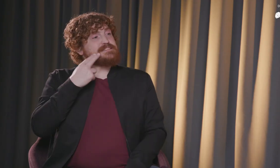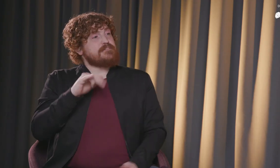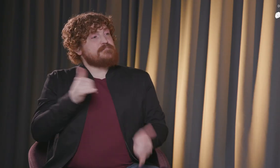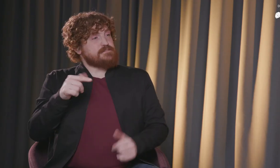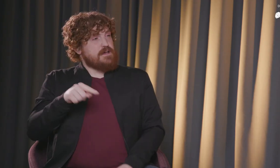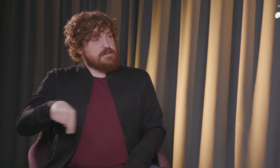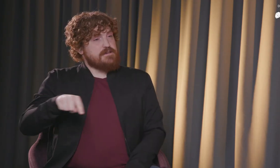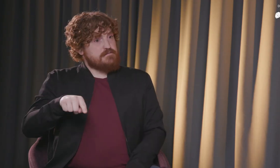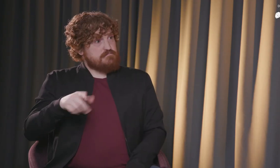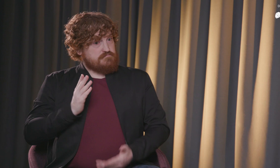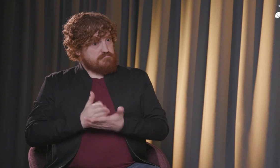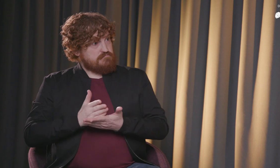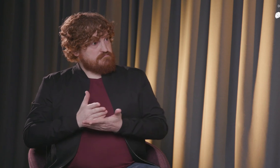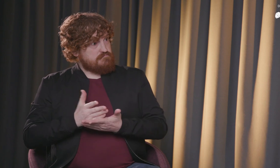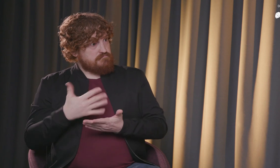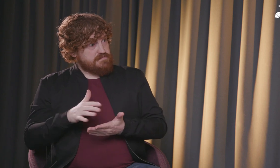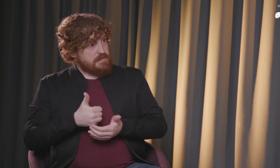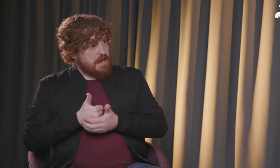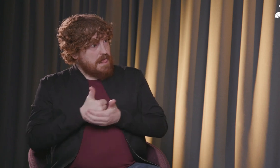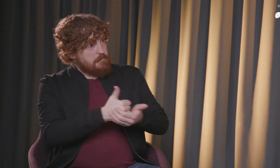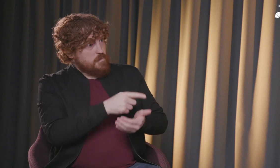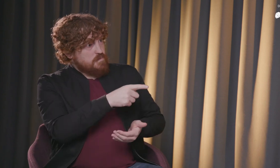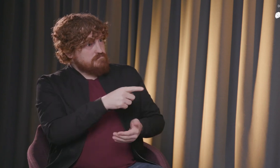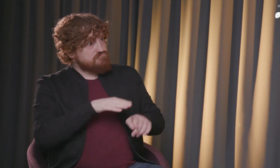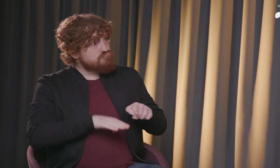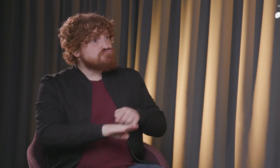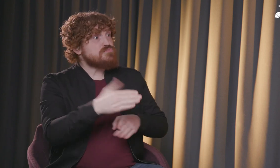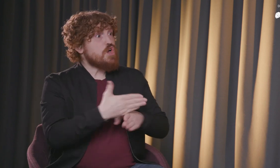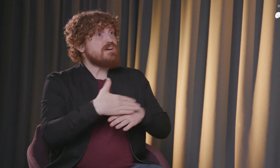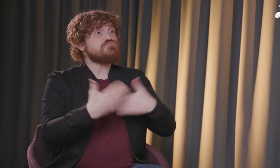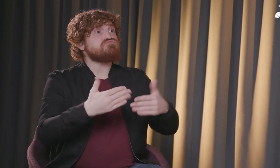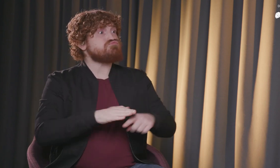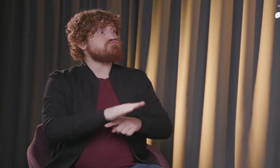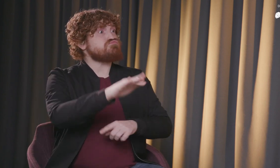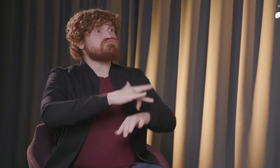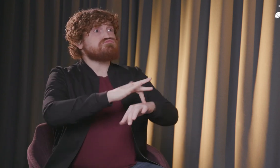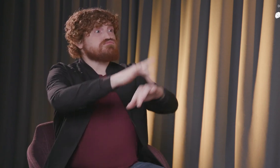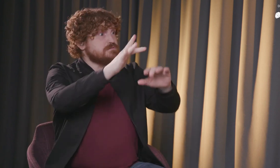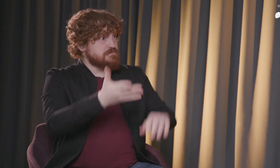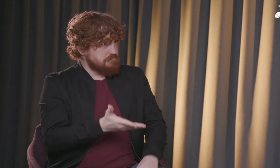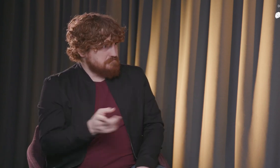Do you think that Deaffest has helped you progress with your career?